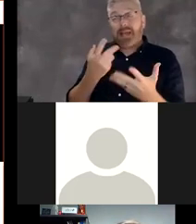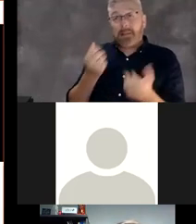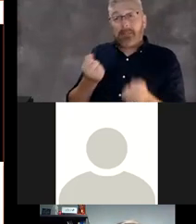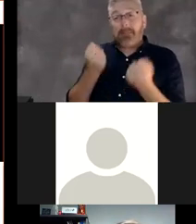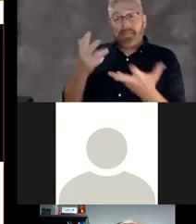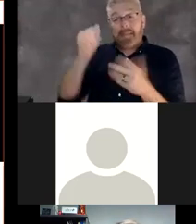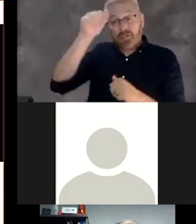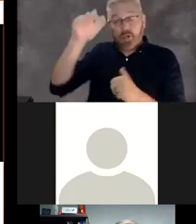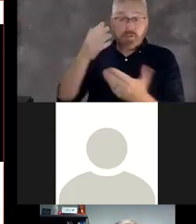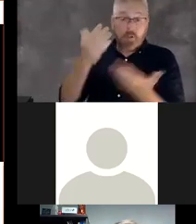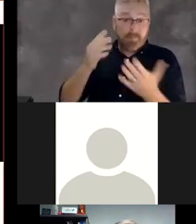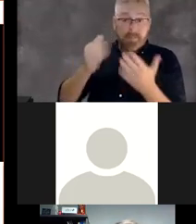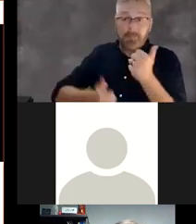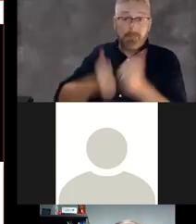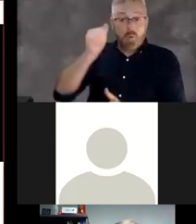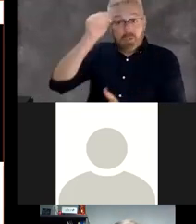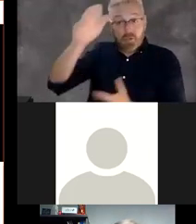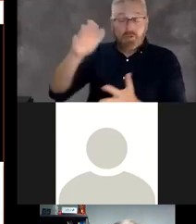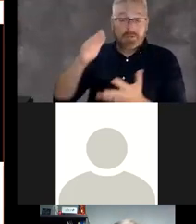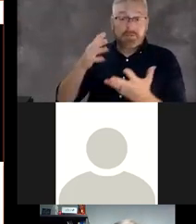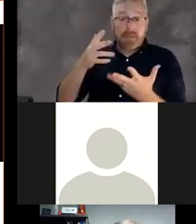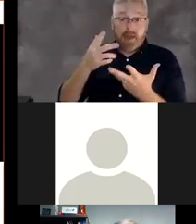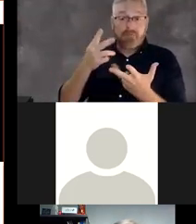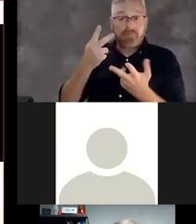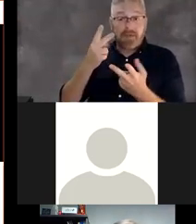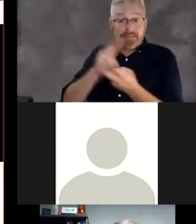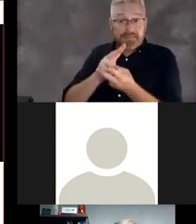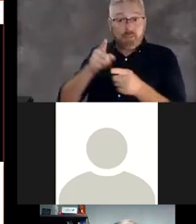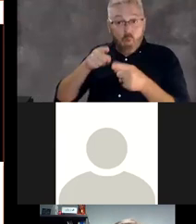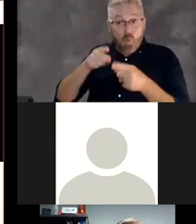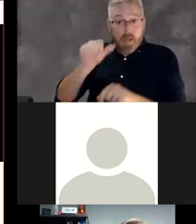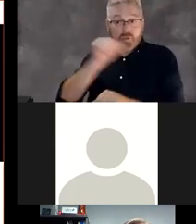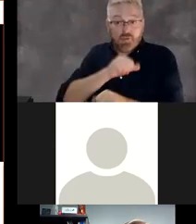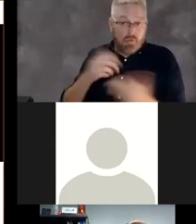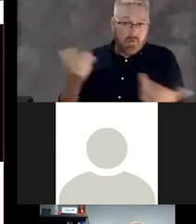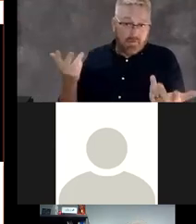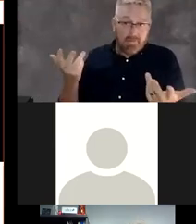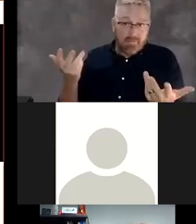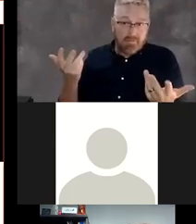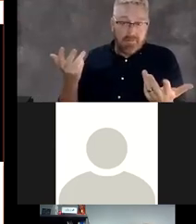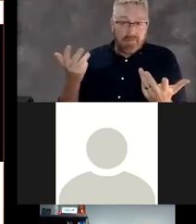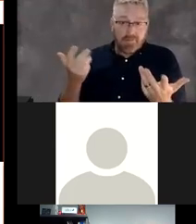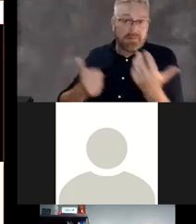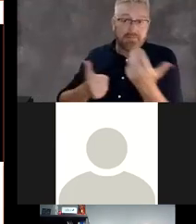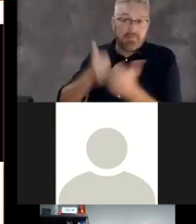MOST ADULTS HAVE ENGAGED IN SEX ACTS WHILE INTOXICATED.